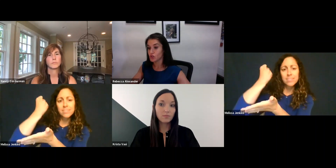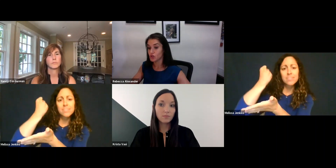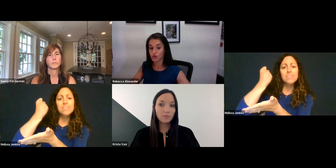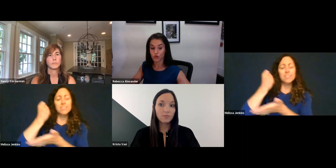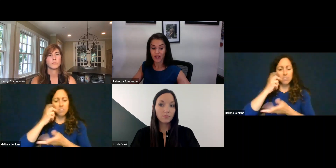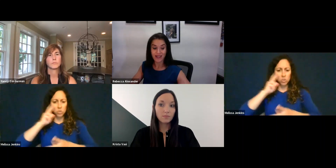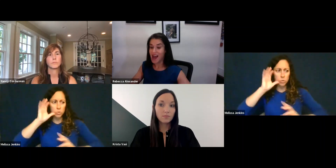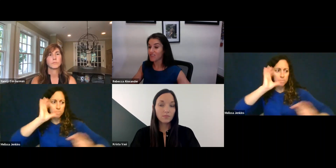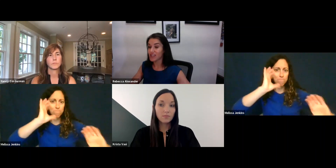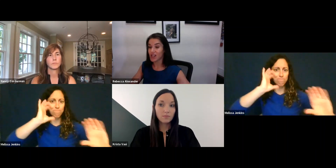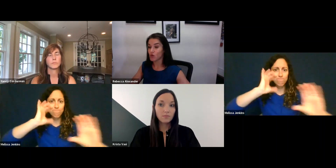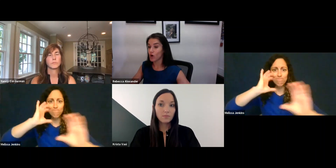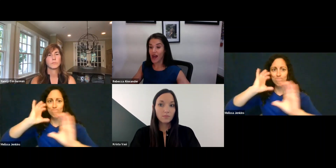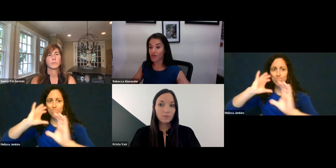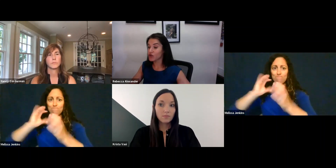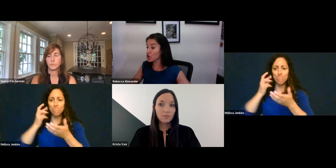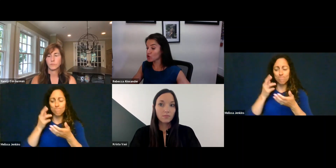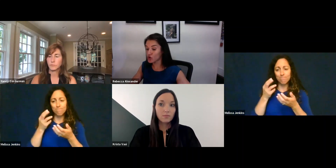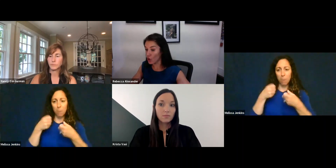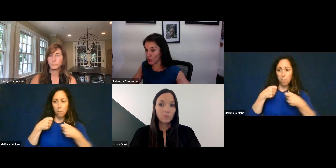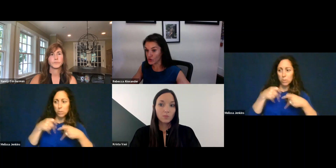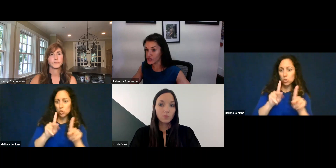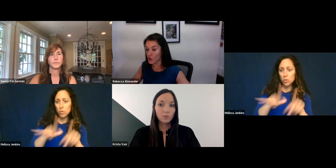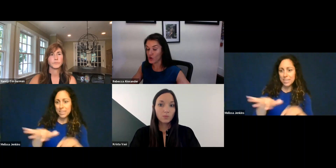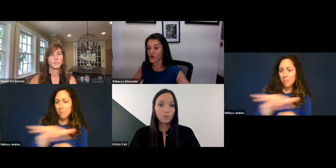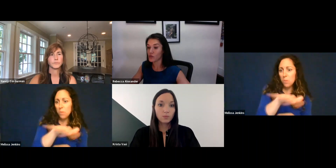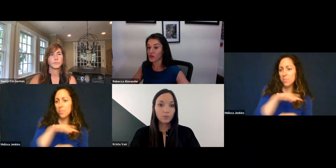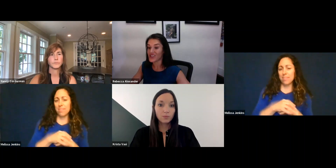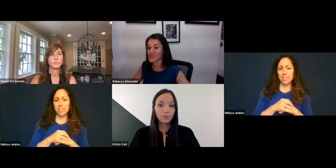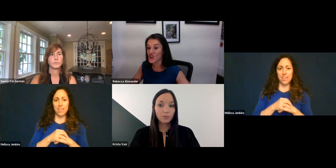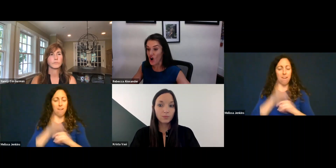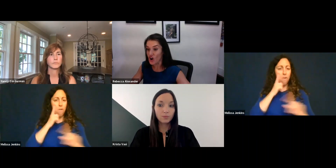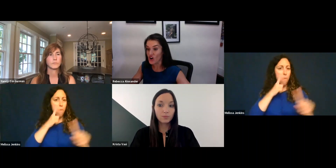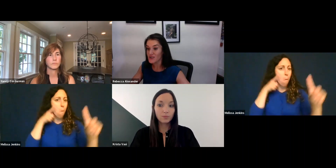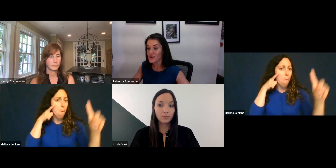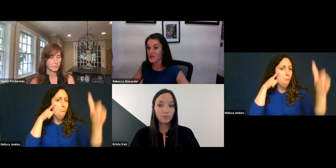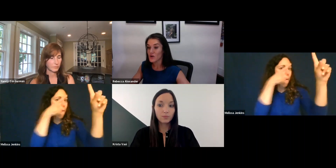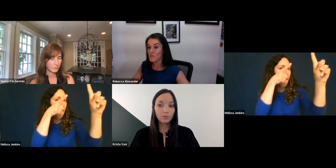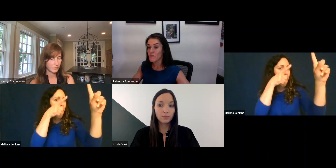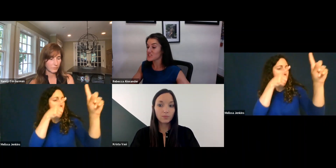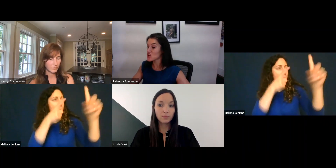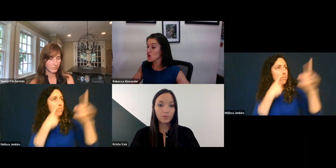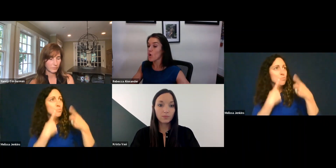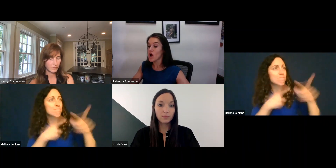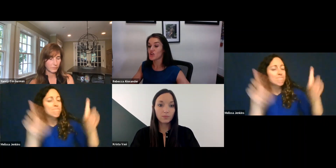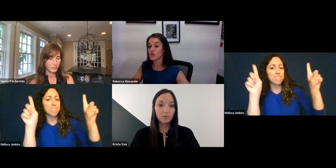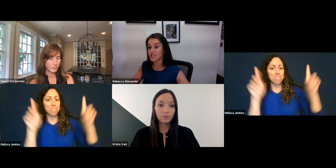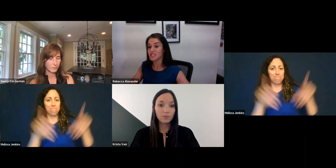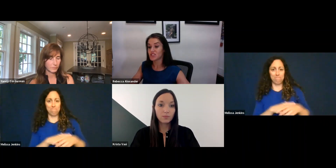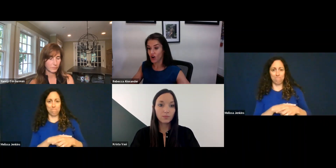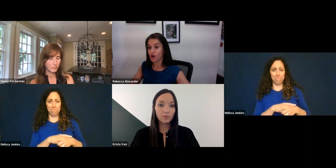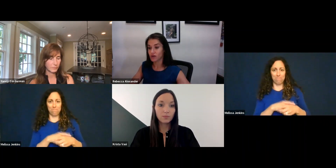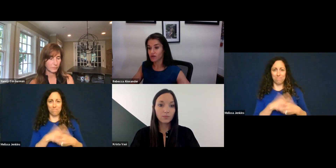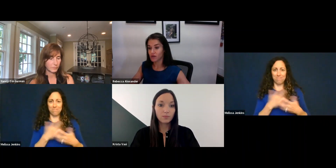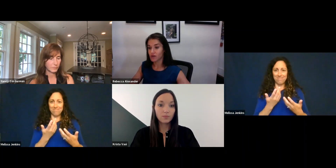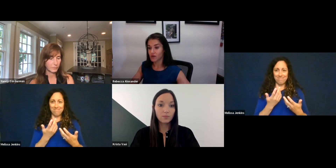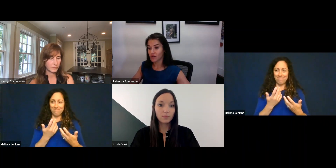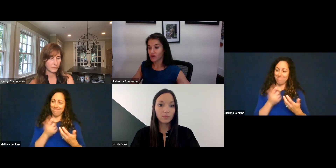to navigate whatever those goals or those plans are based on what your needs are.